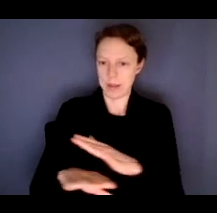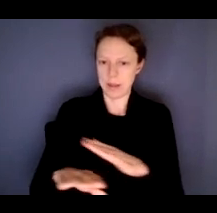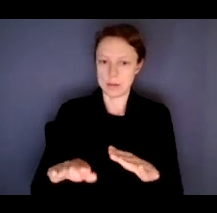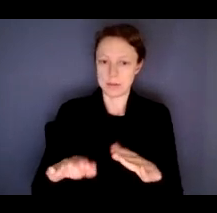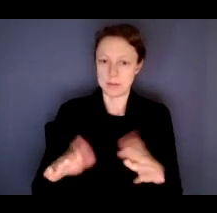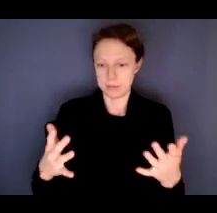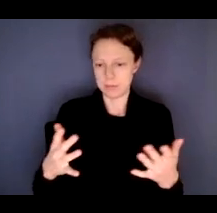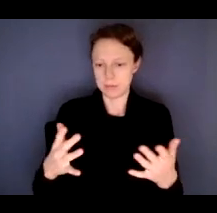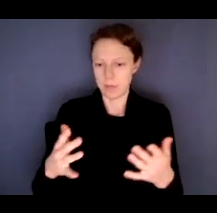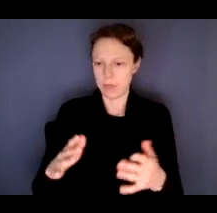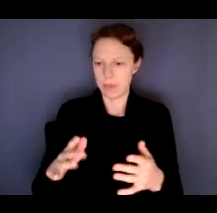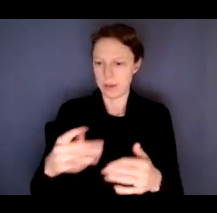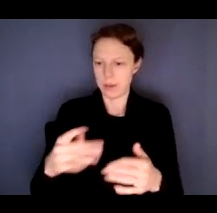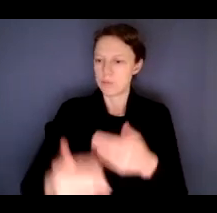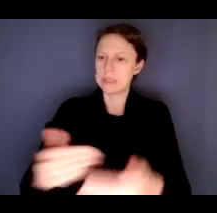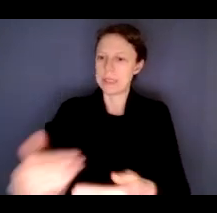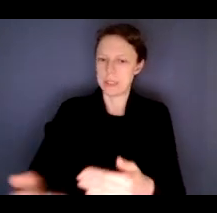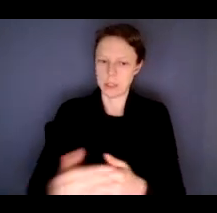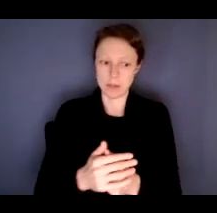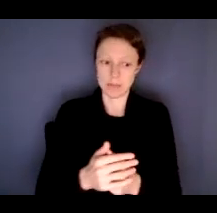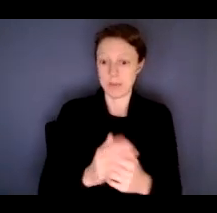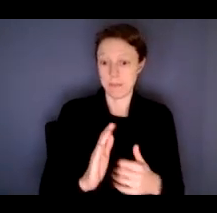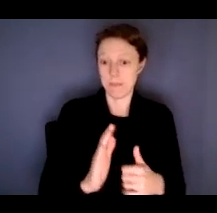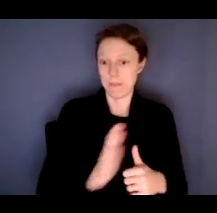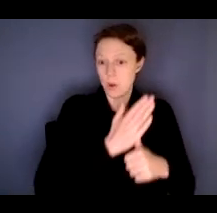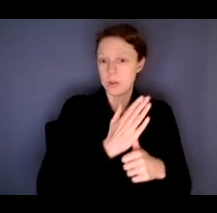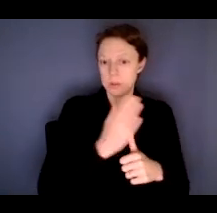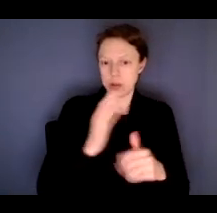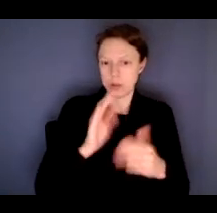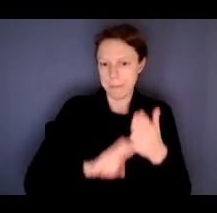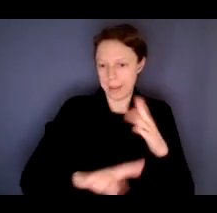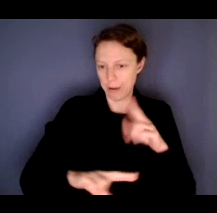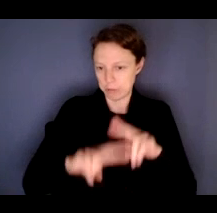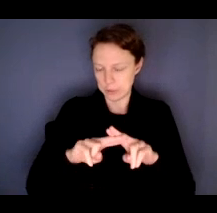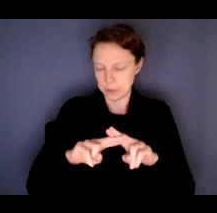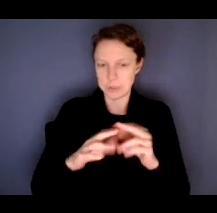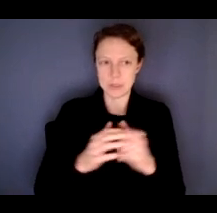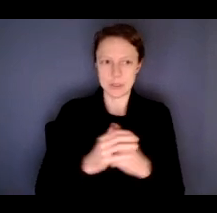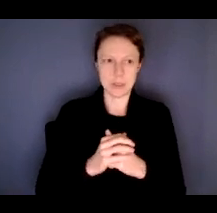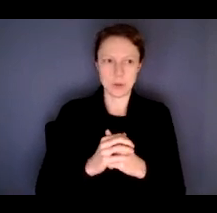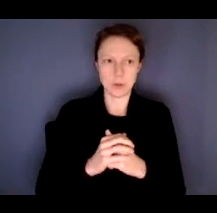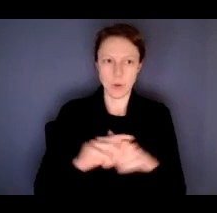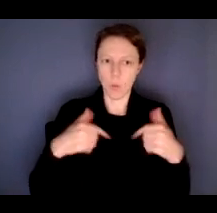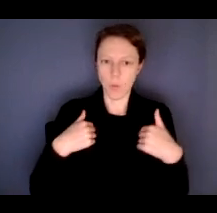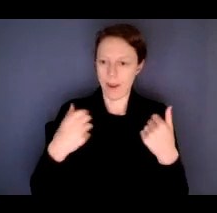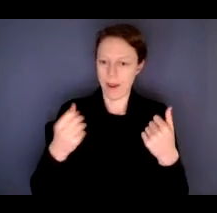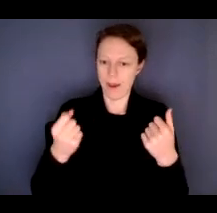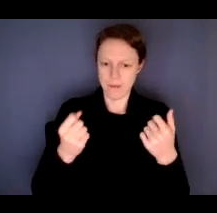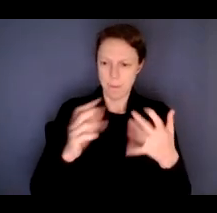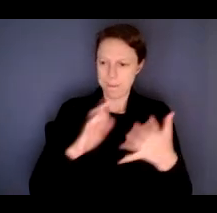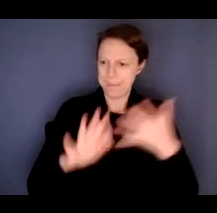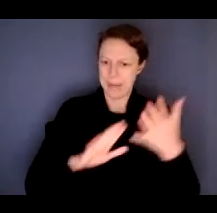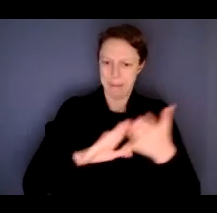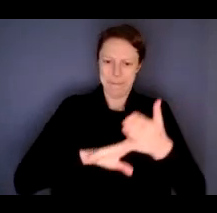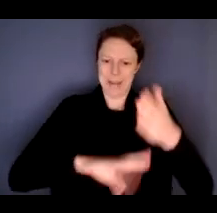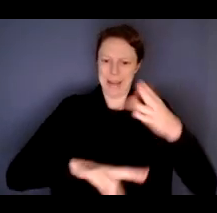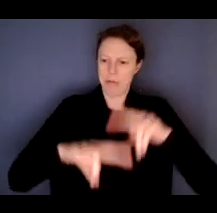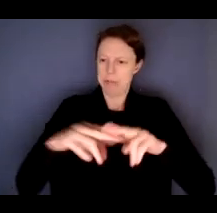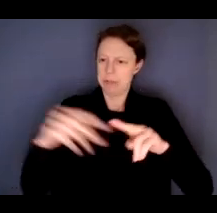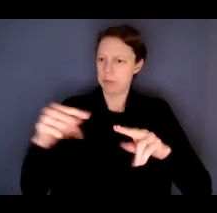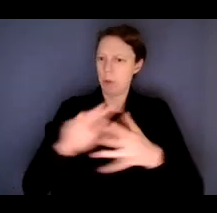We have quite an expanded definition of parents in child protection proceedings. It could be a